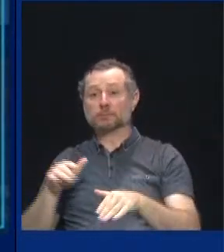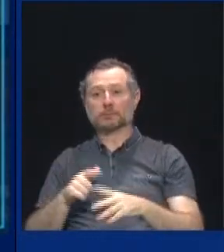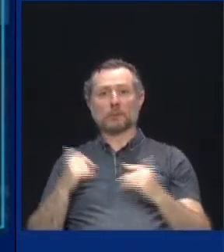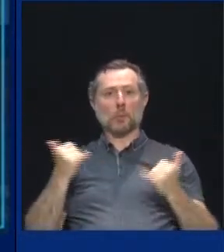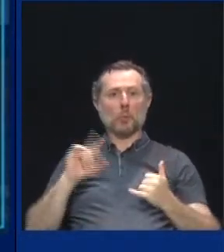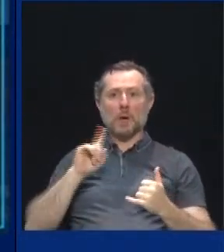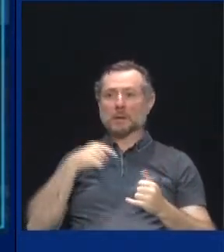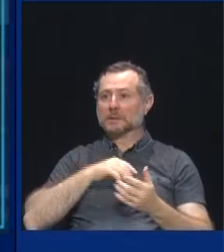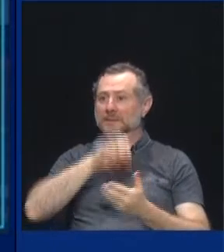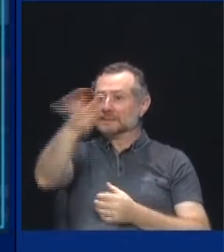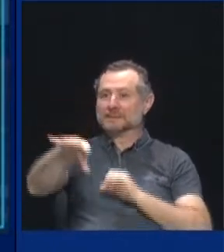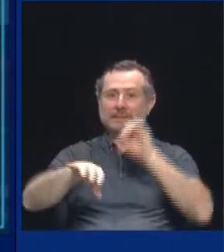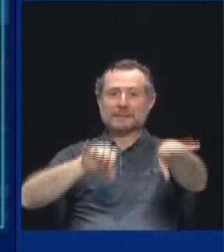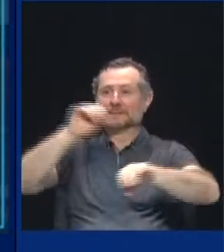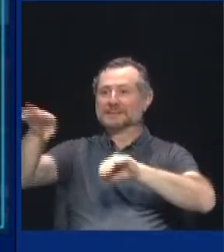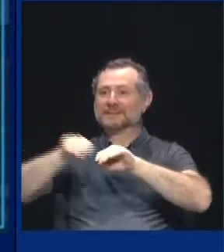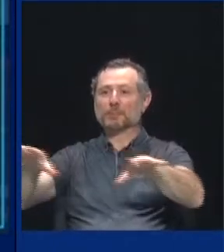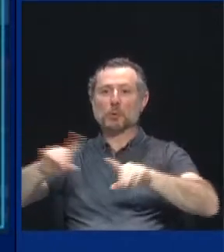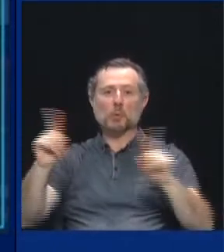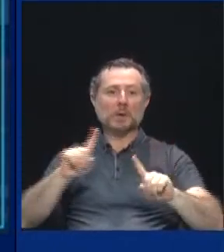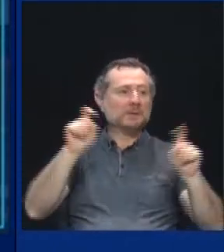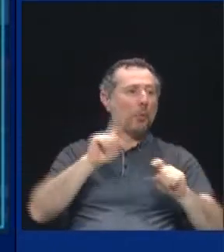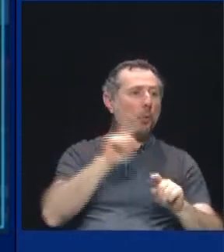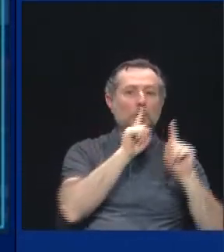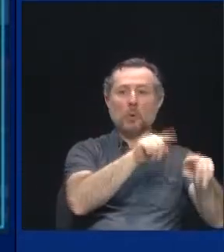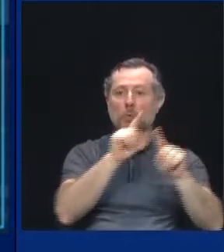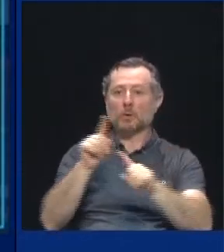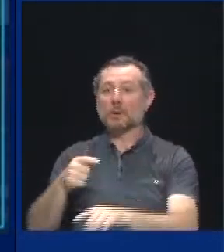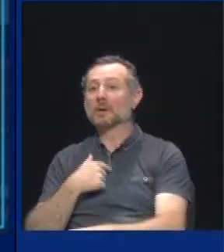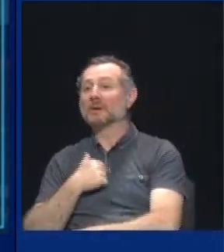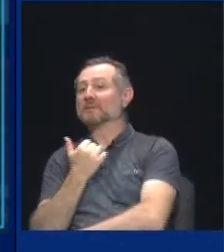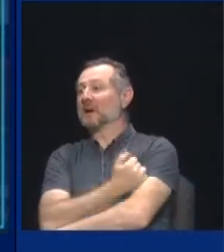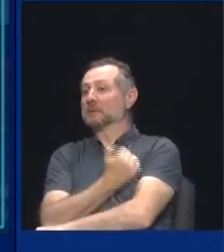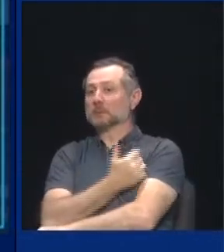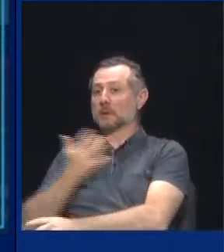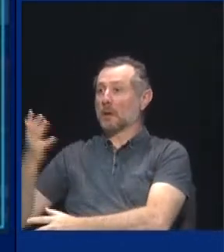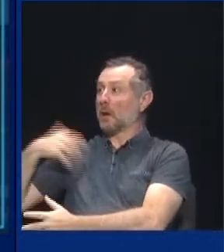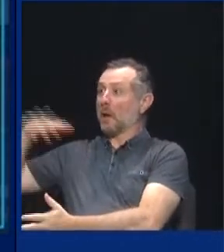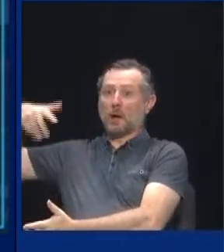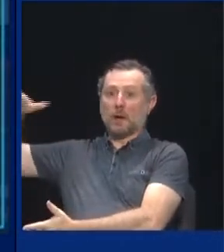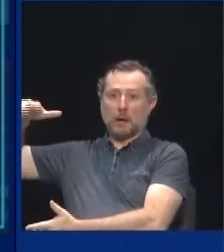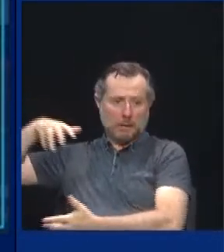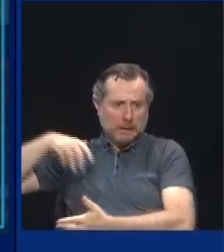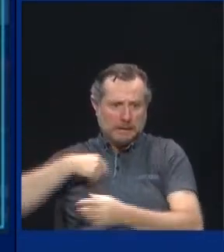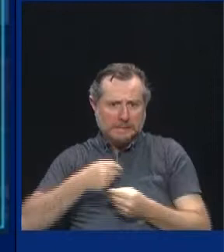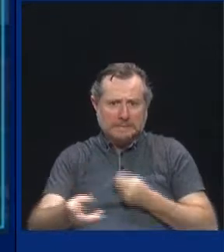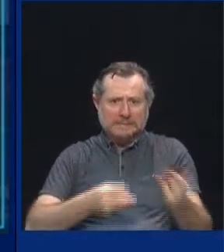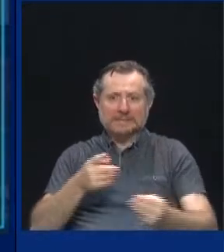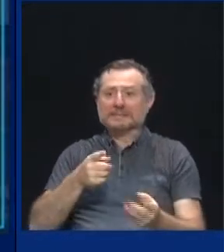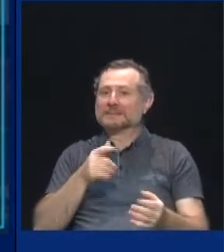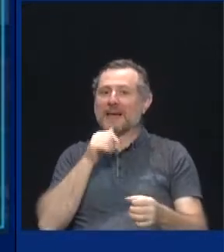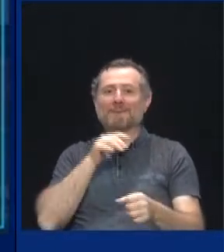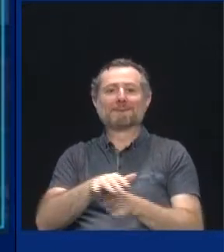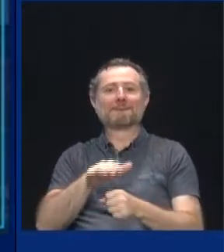COULDN'T GET THE SWABS. THEN WE COULDN'T ENOUGH TESTS. THEN WE COULDN'T FIND ENOUGH PLACES TO PUT OUT THE TESTS. THEN WE COULDN'T GET ENOUGH